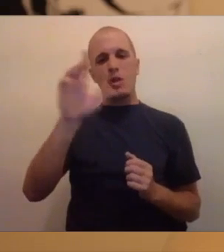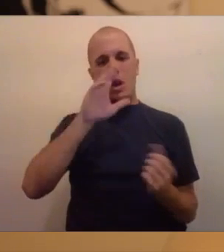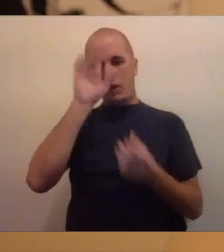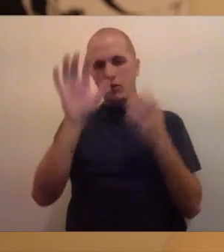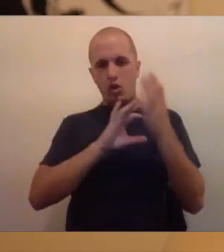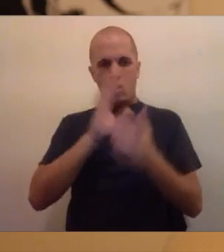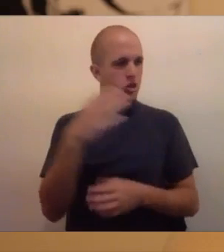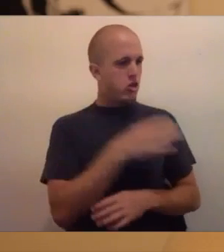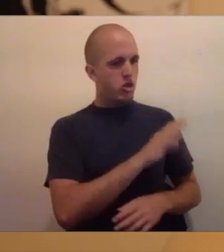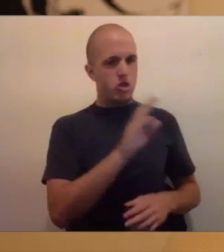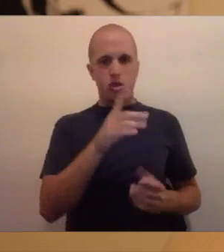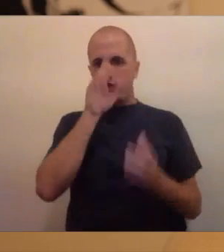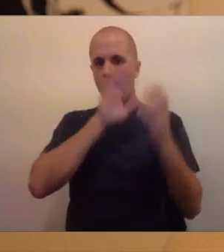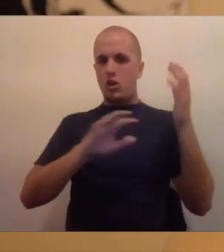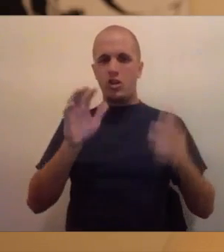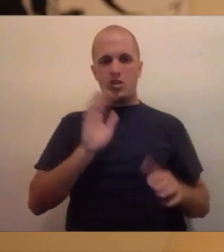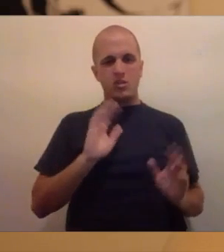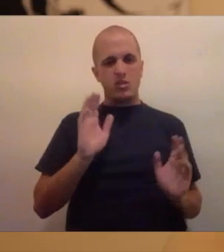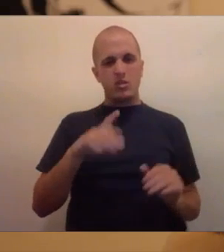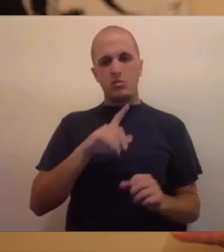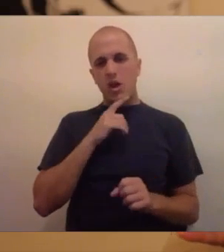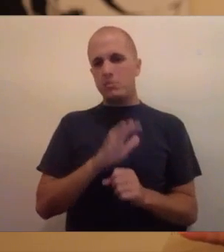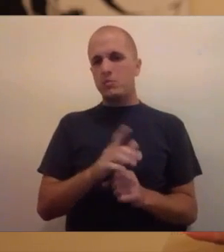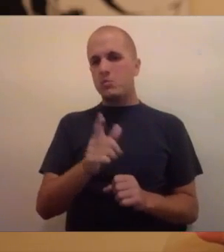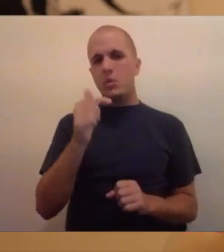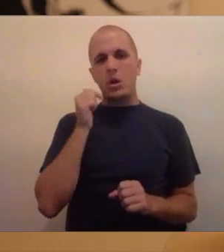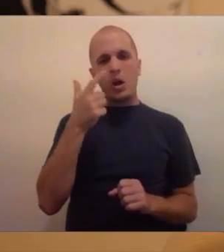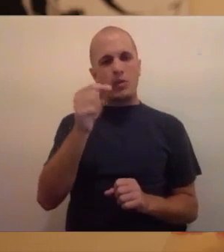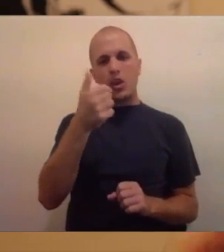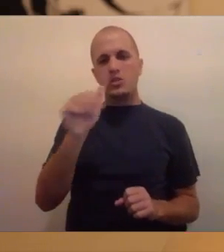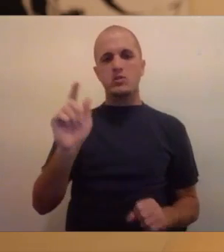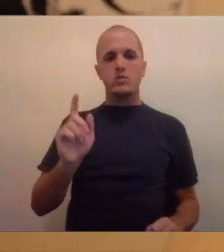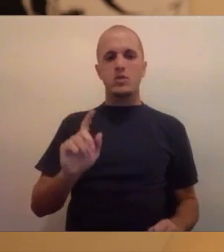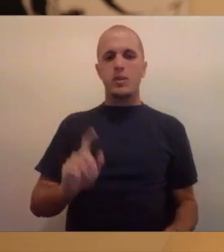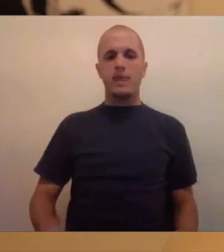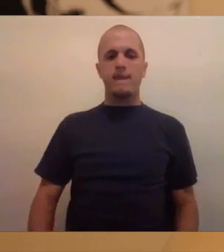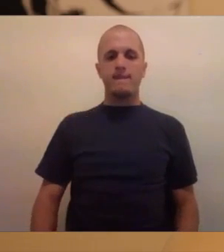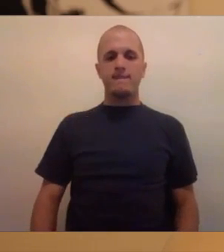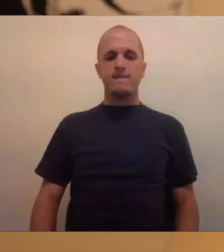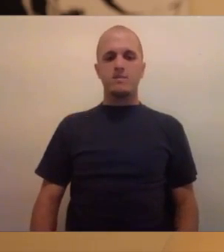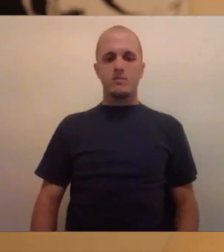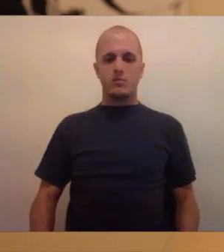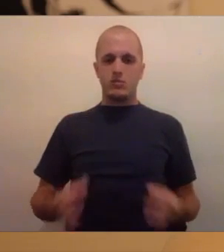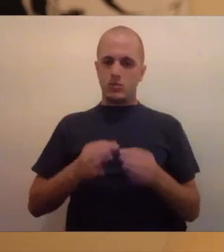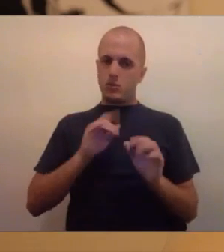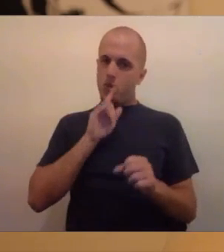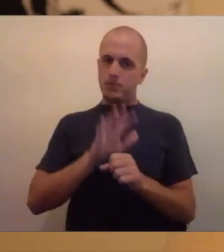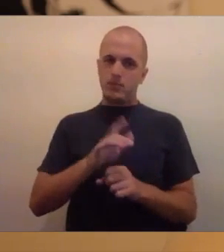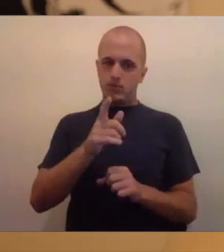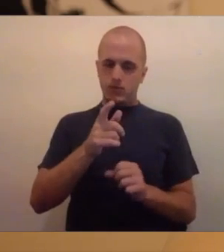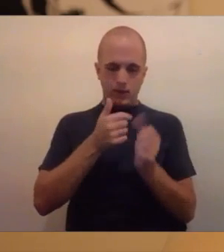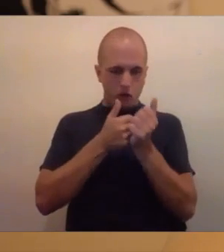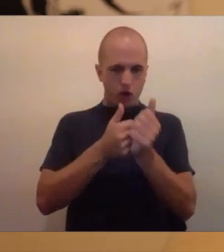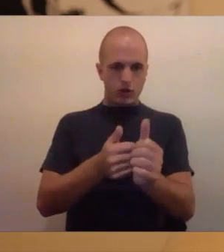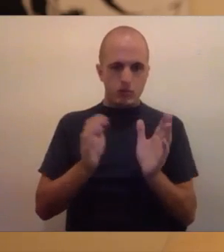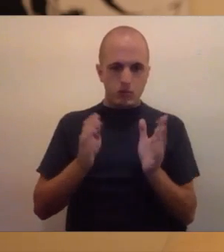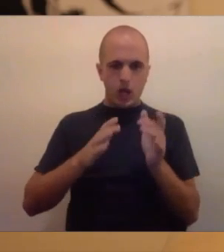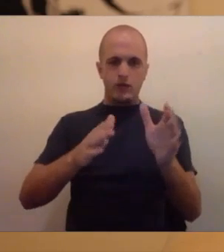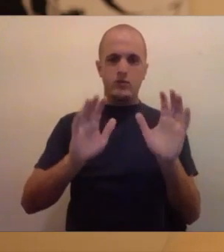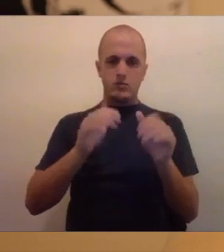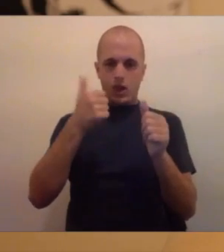hundreds of theories, it will not go, you will not go anywhere. I prefer